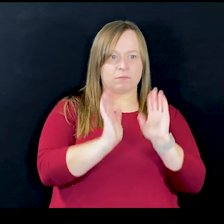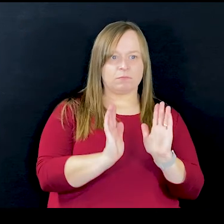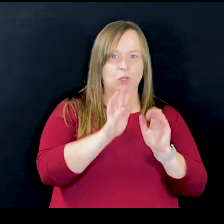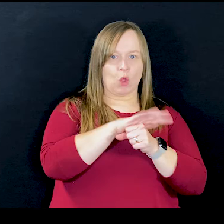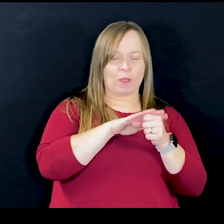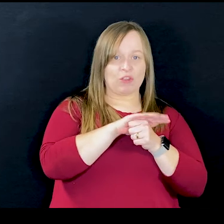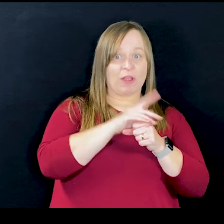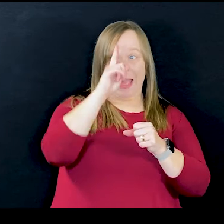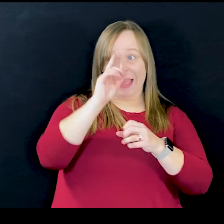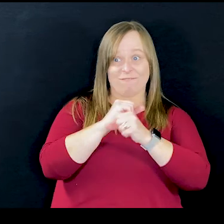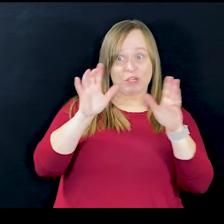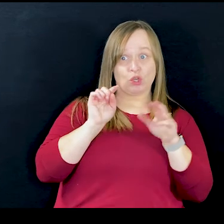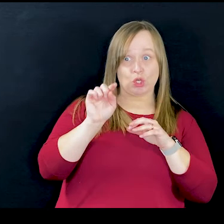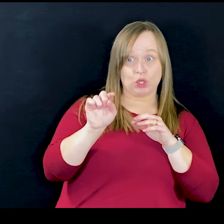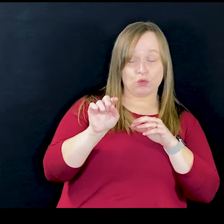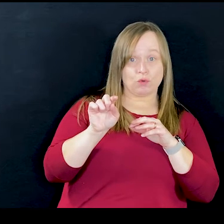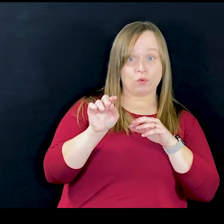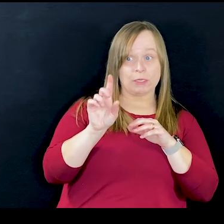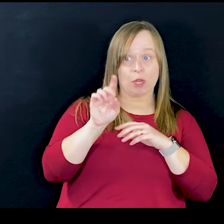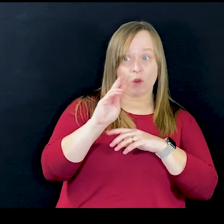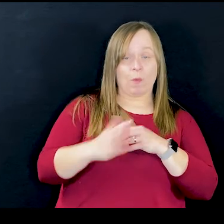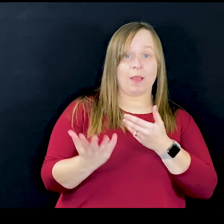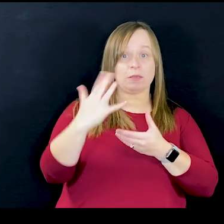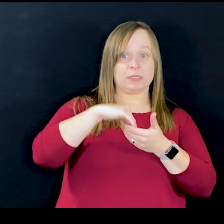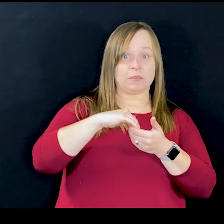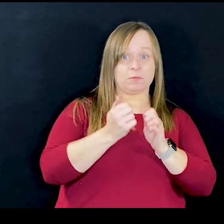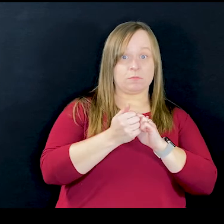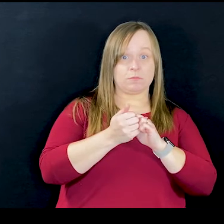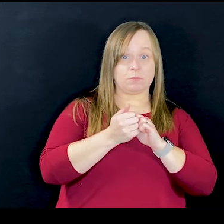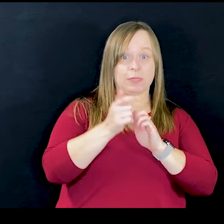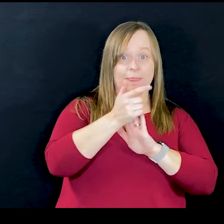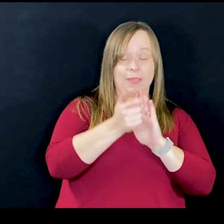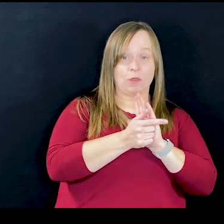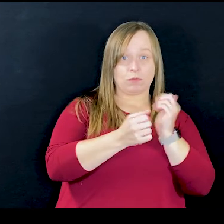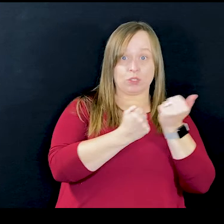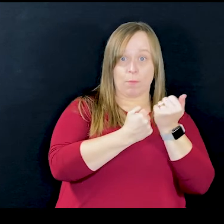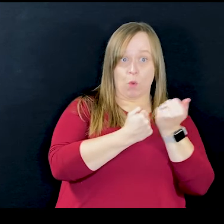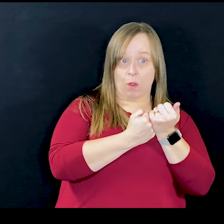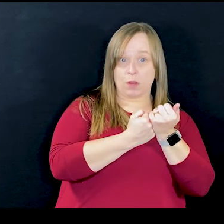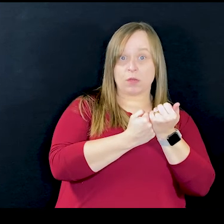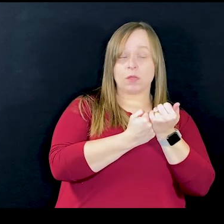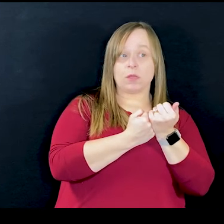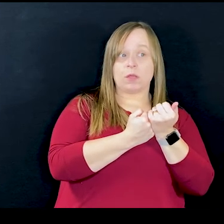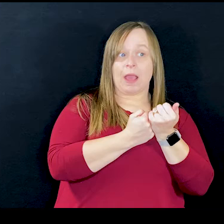I would envision that you guys would assist us in providing the legal support.